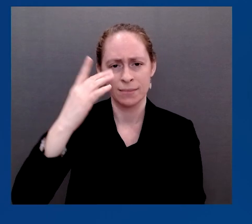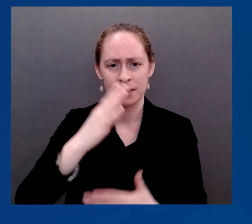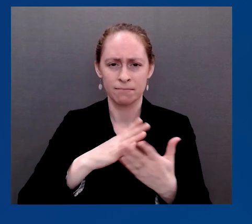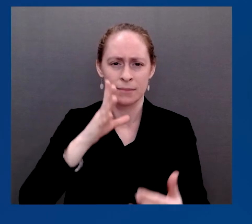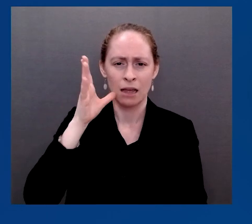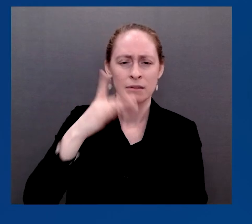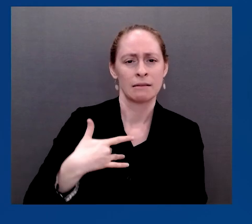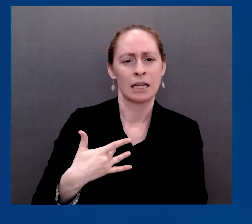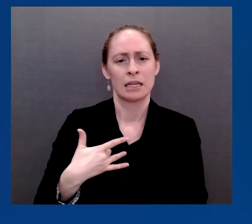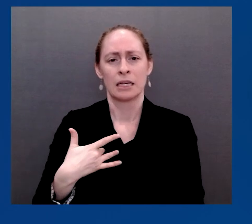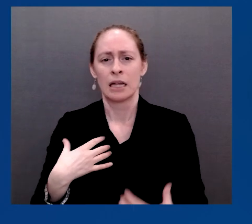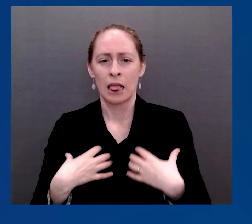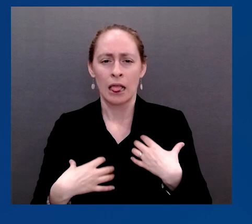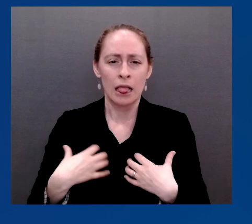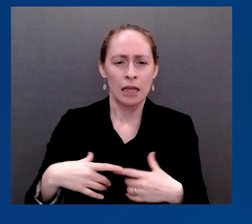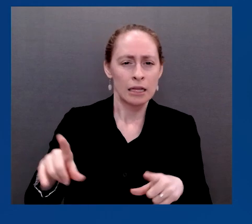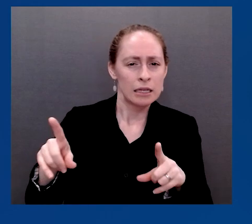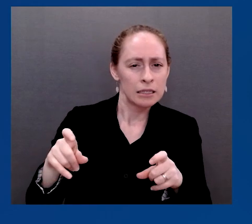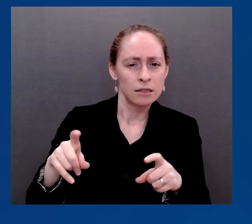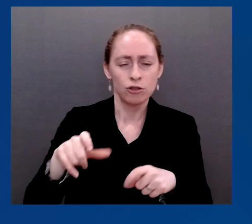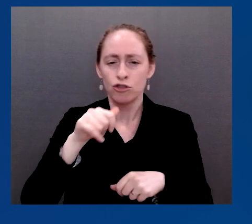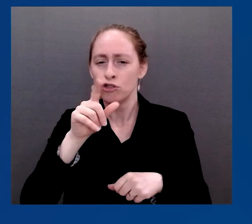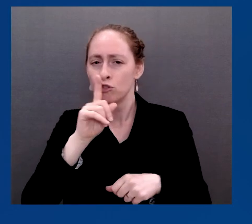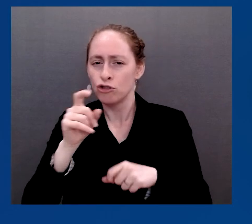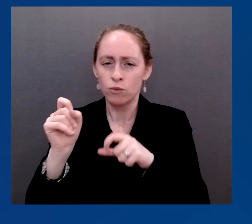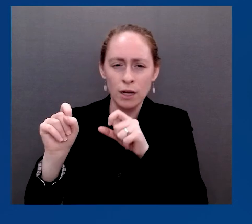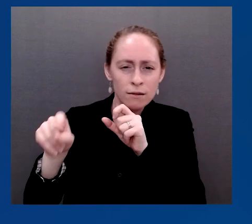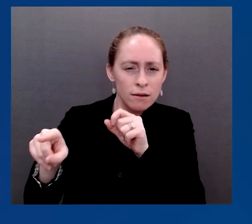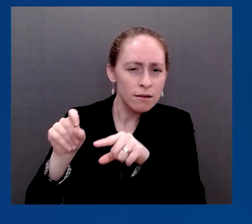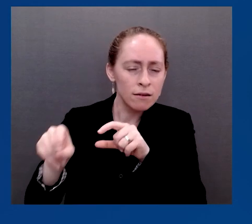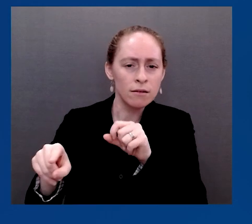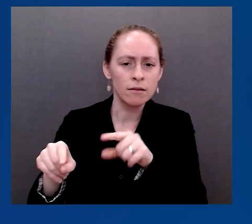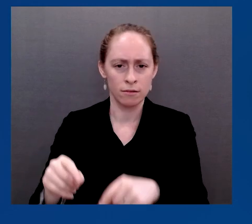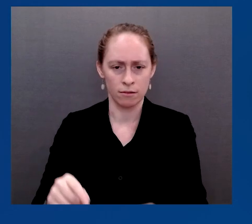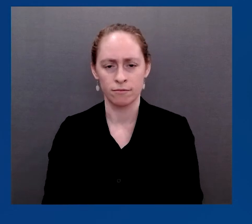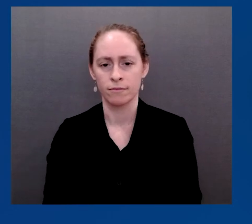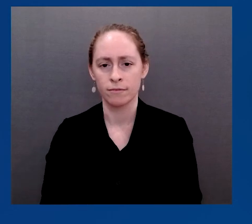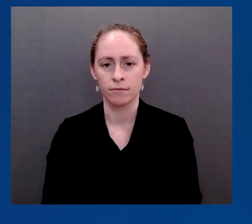And we've learned through our efforts across the last year that the best messengers are local messengers --